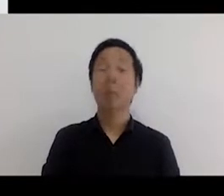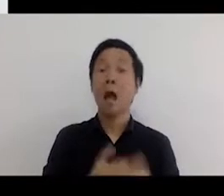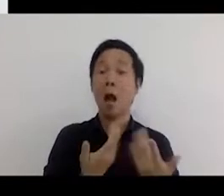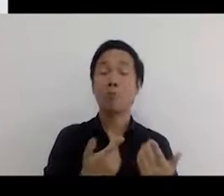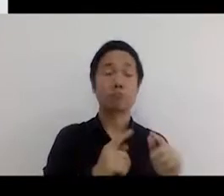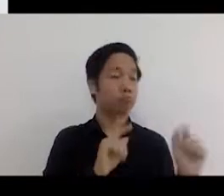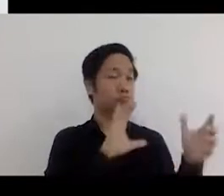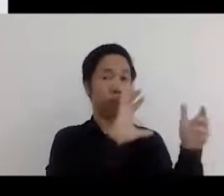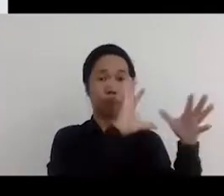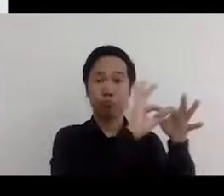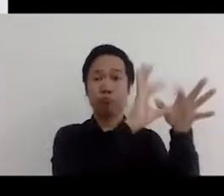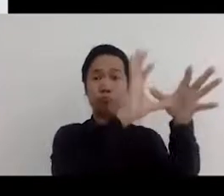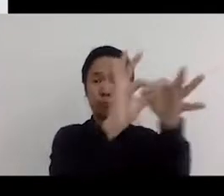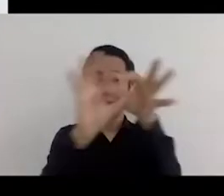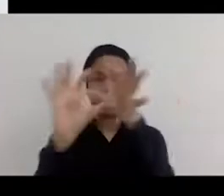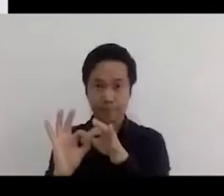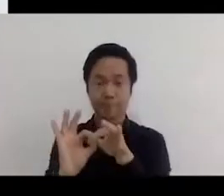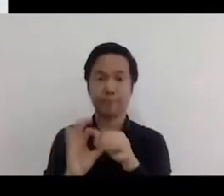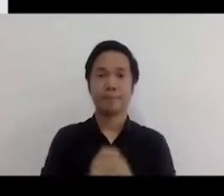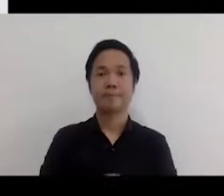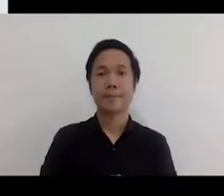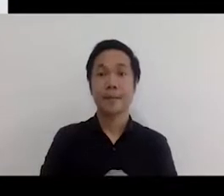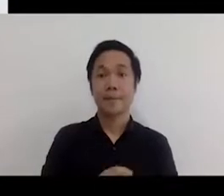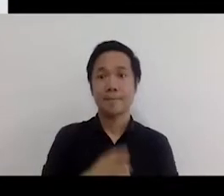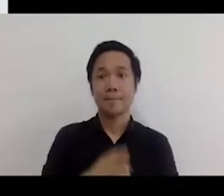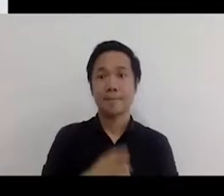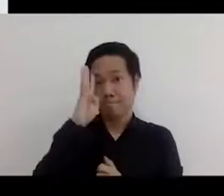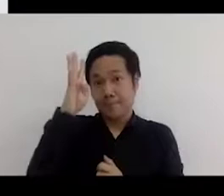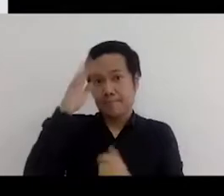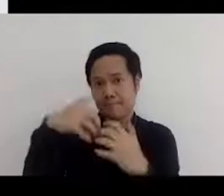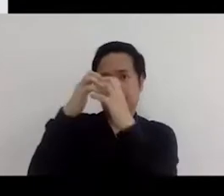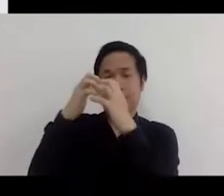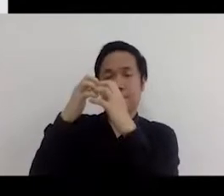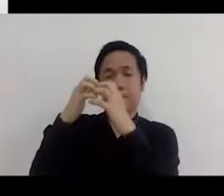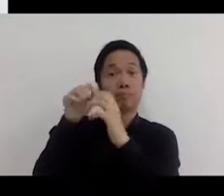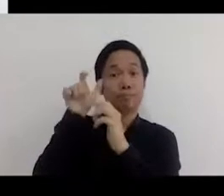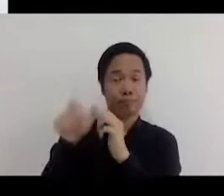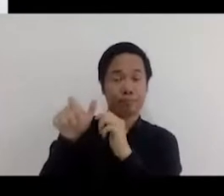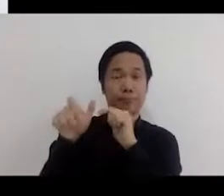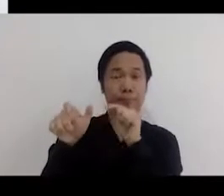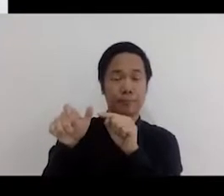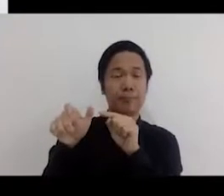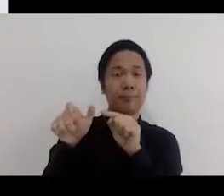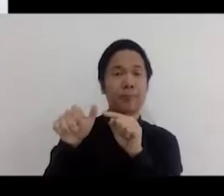for pan-India connectivity for people with disabilities. This is to reassure, that their survival is a priority